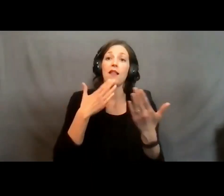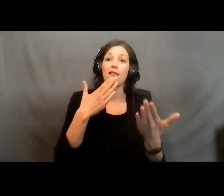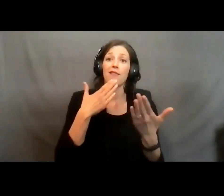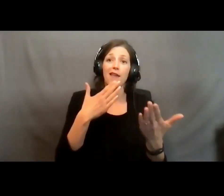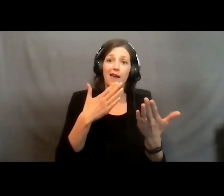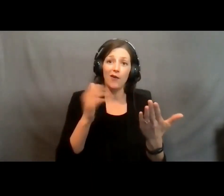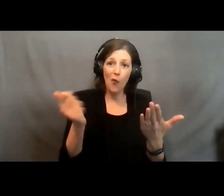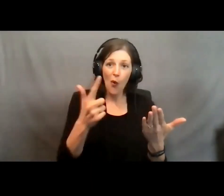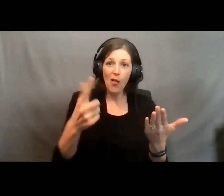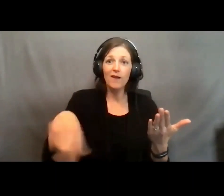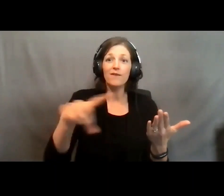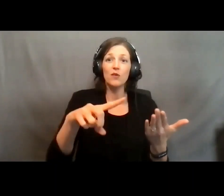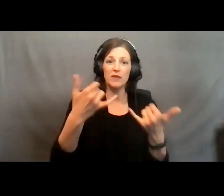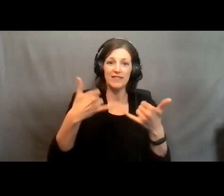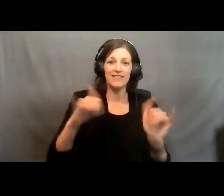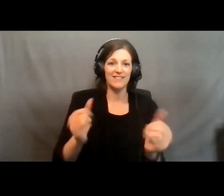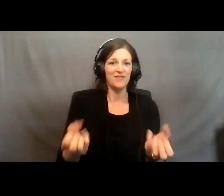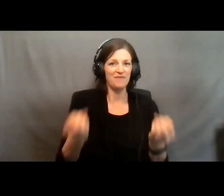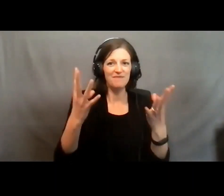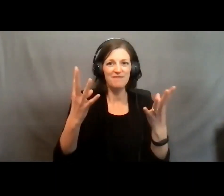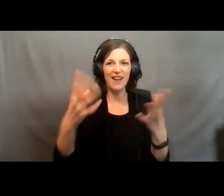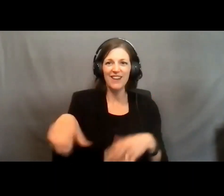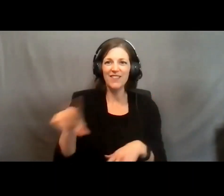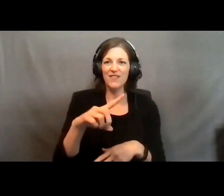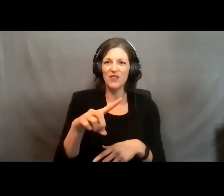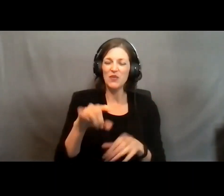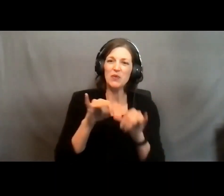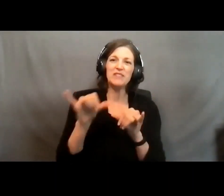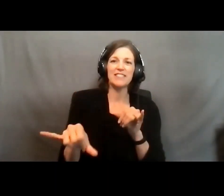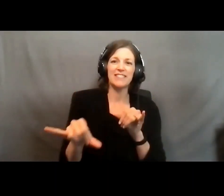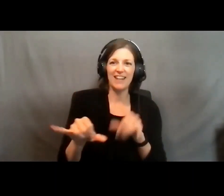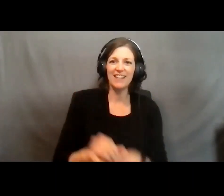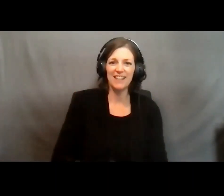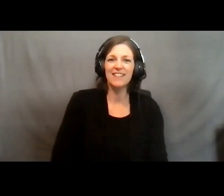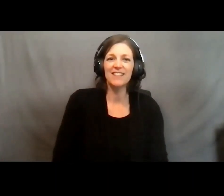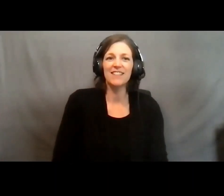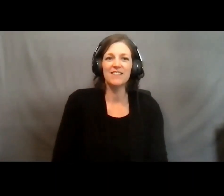still quite a number of you 13:45:24 who have been with us